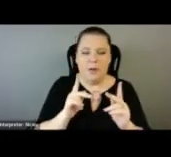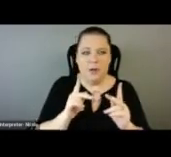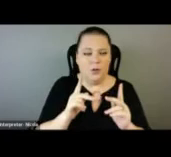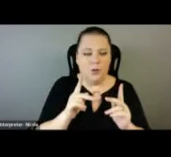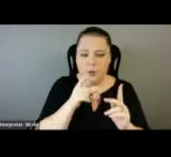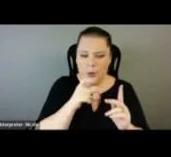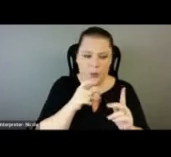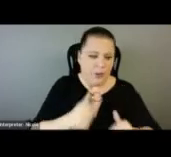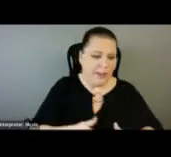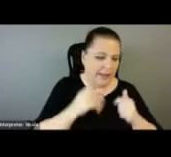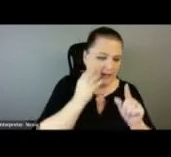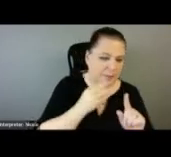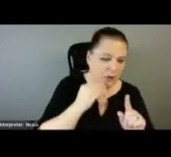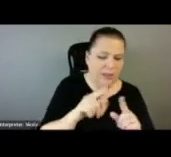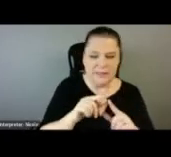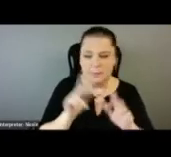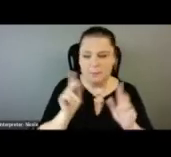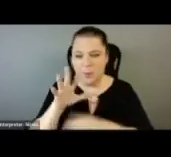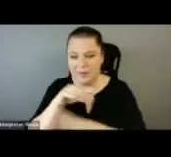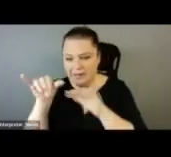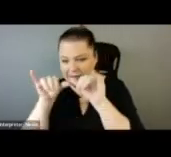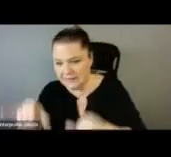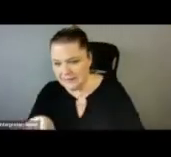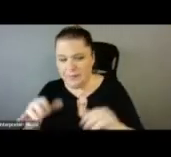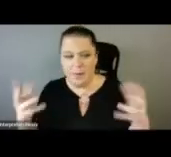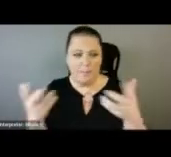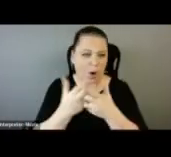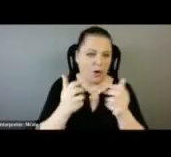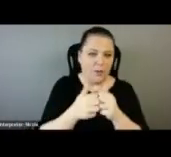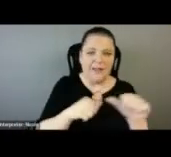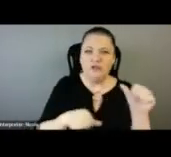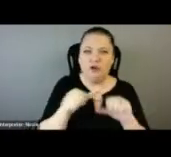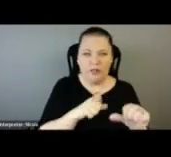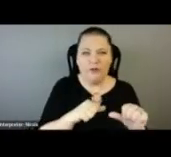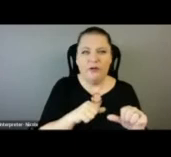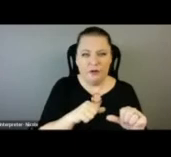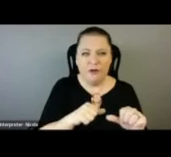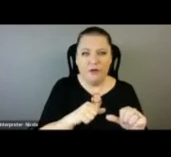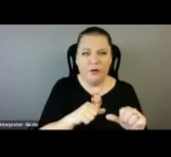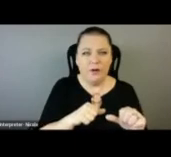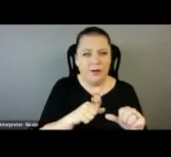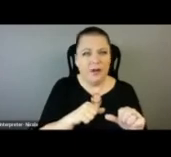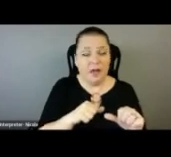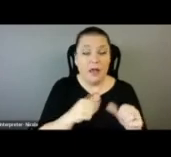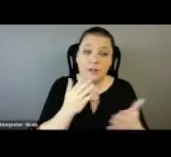system folks are partnering. And systems, folks with lived experience are all partnering